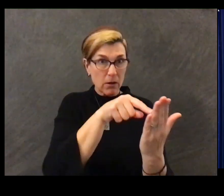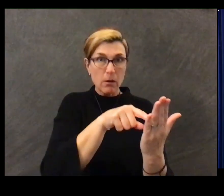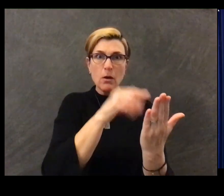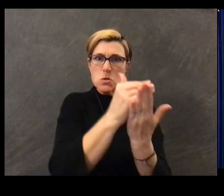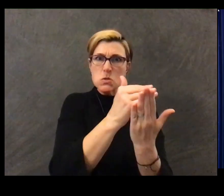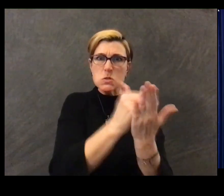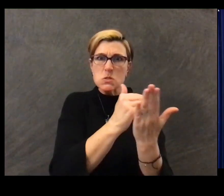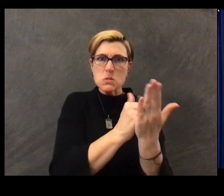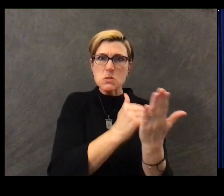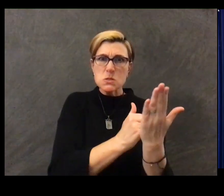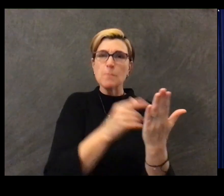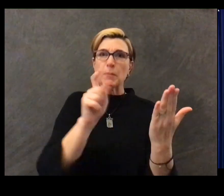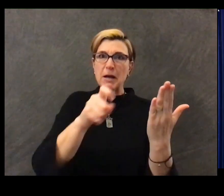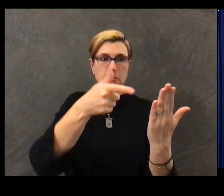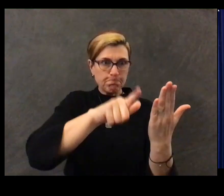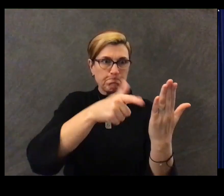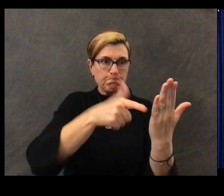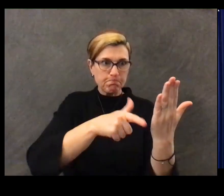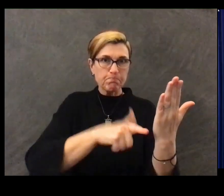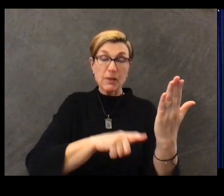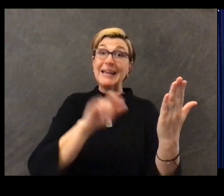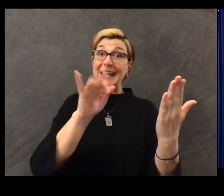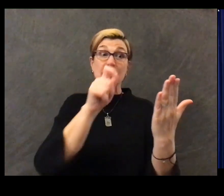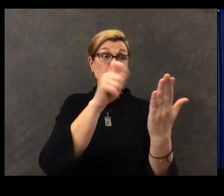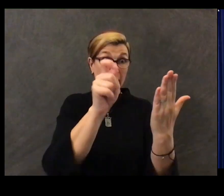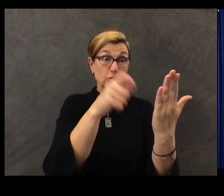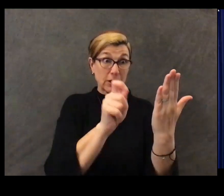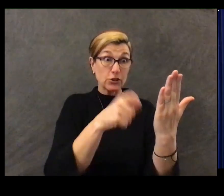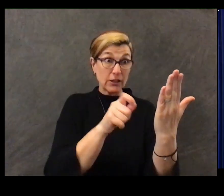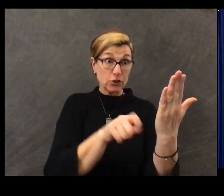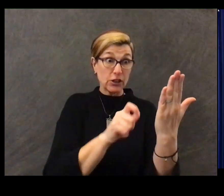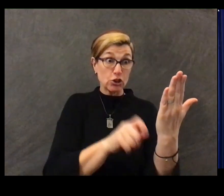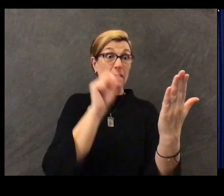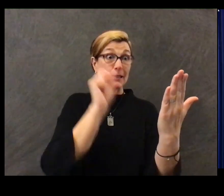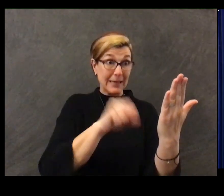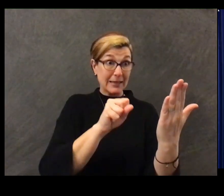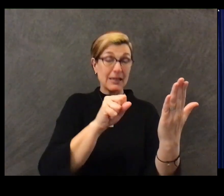checkpoints before you can even think about going into a phase one and then